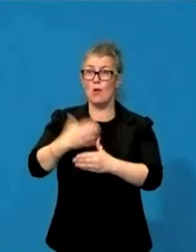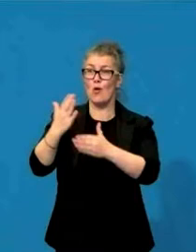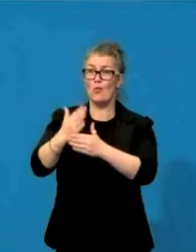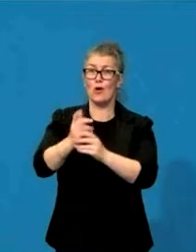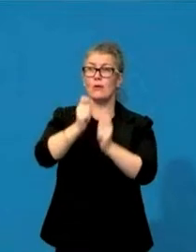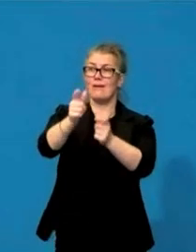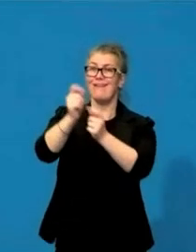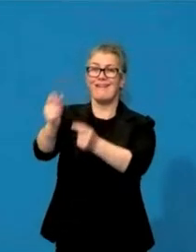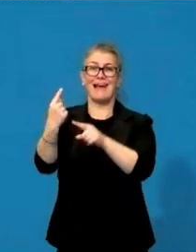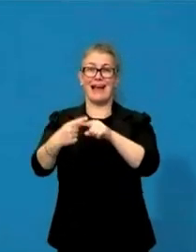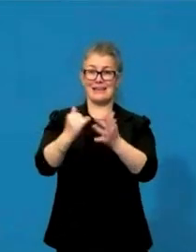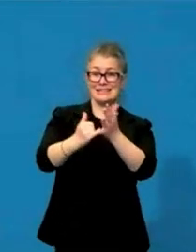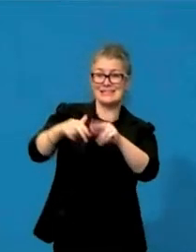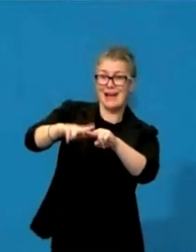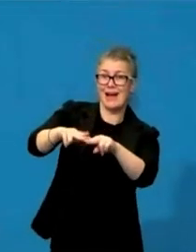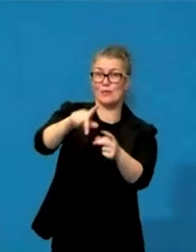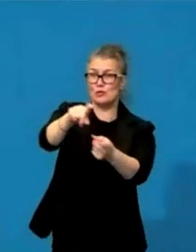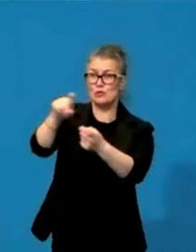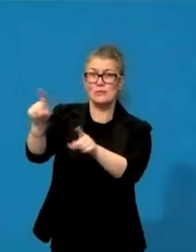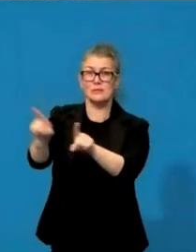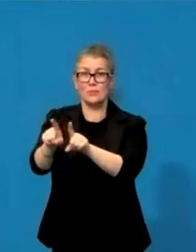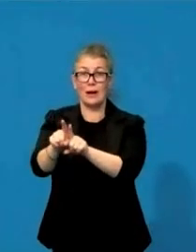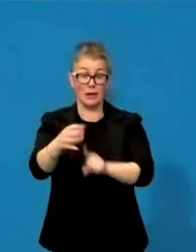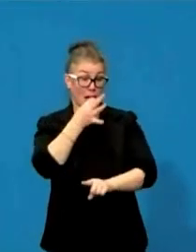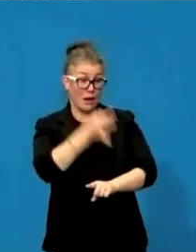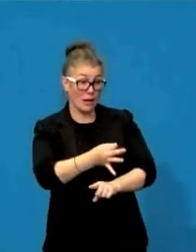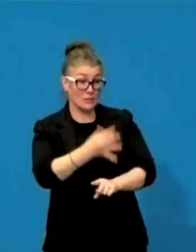grandchildren, and these others if they wanted to come along and be involved in it.